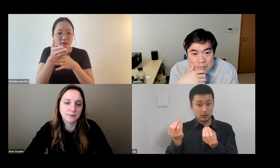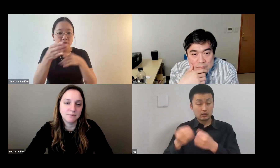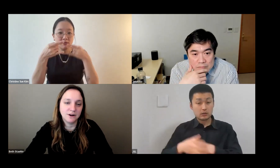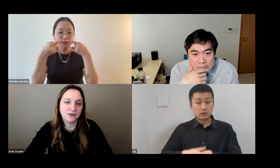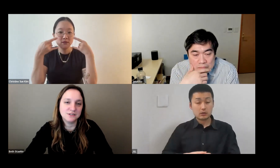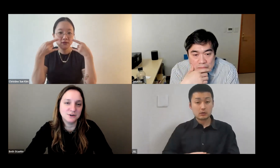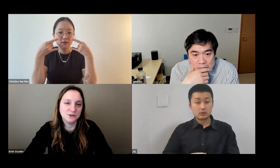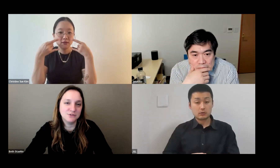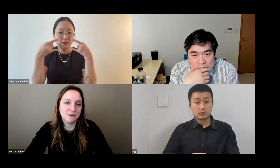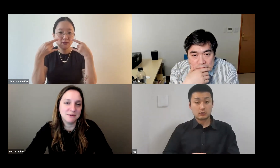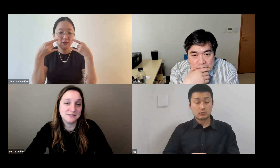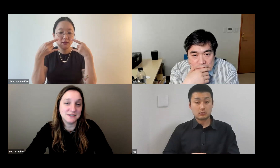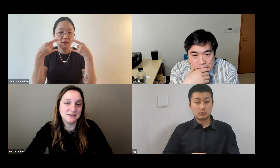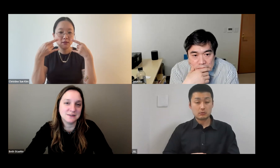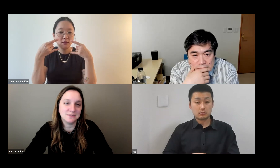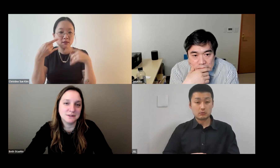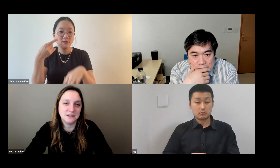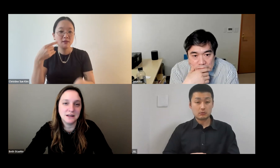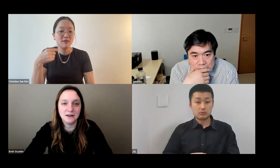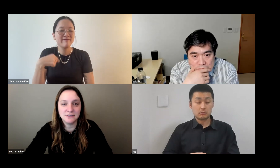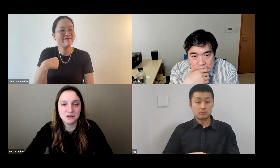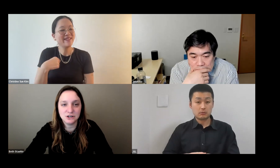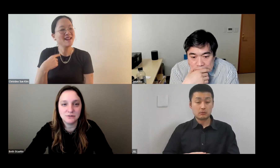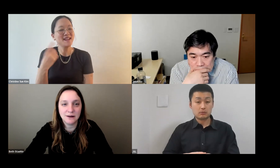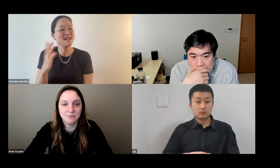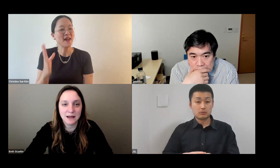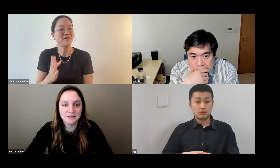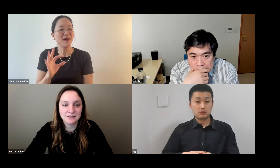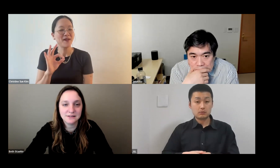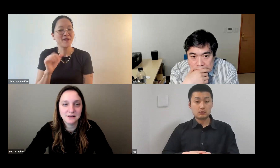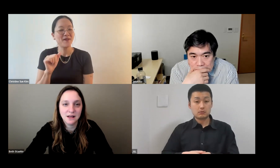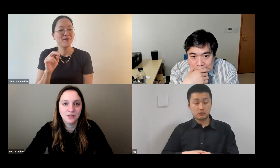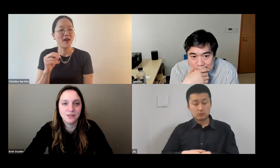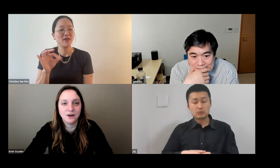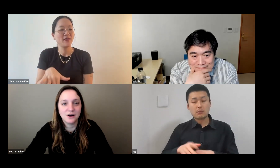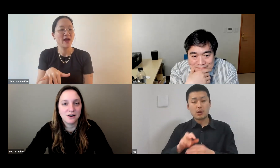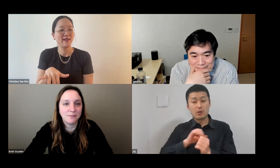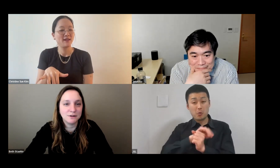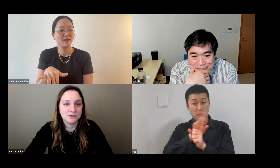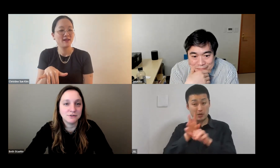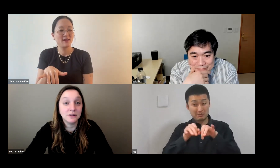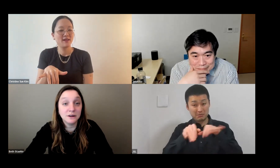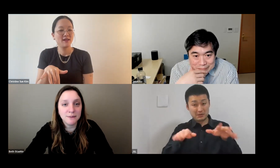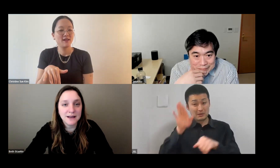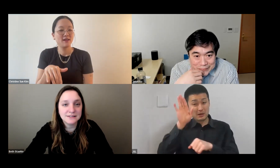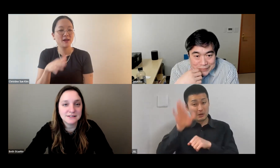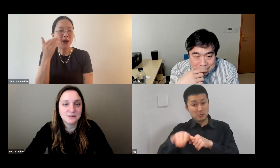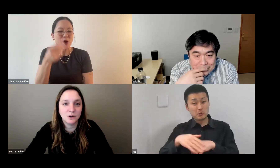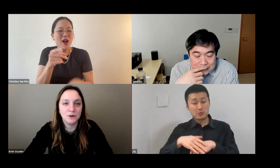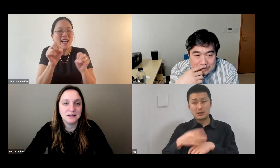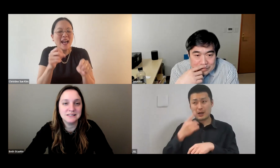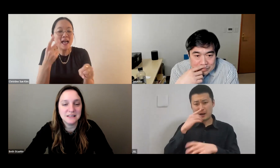But also you maybe have seen some of the innovation around masks. There are a bunch of clear masks where you can see the mouth.